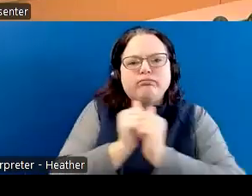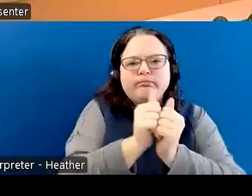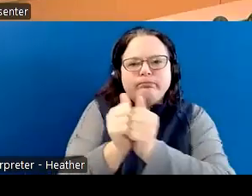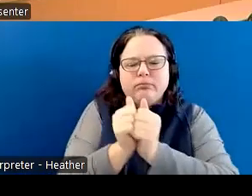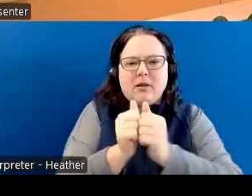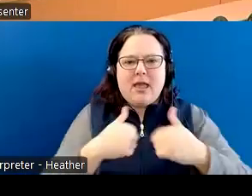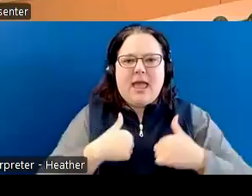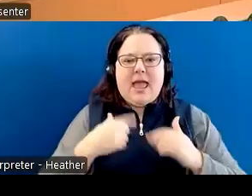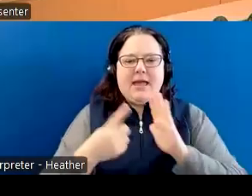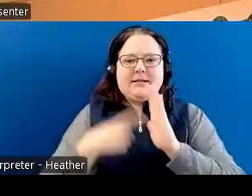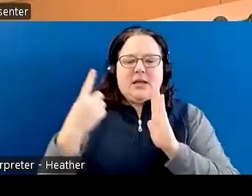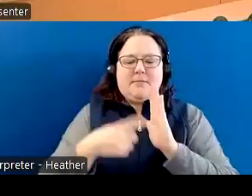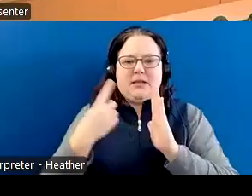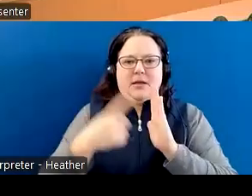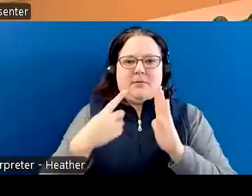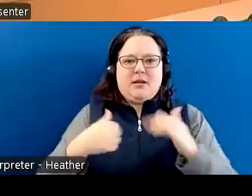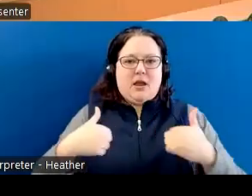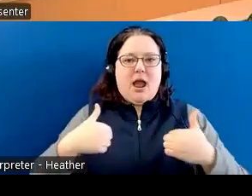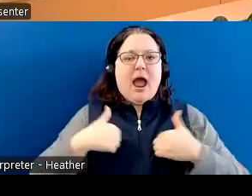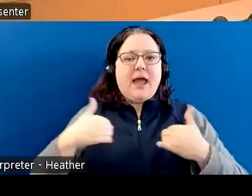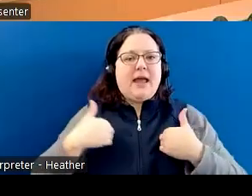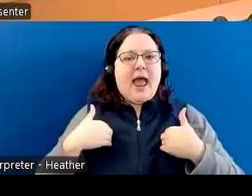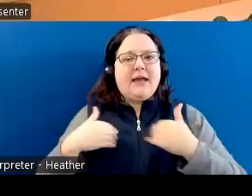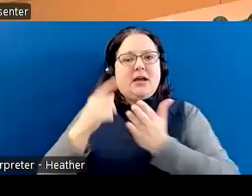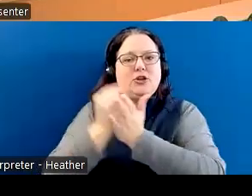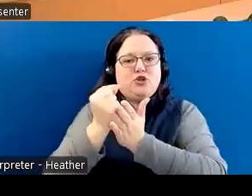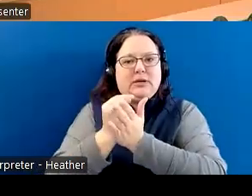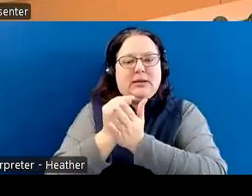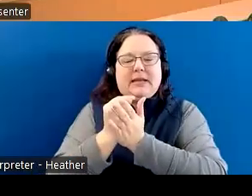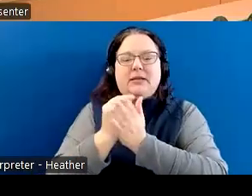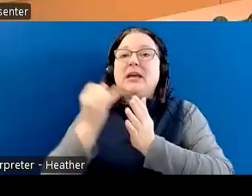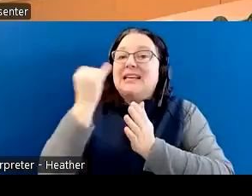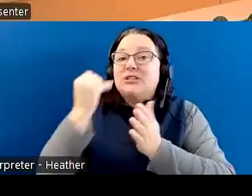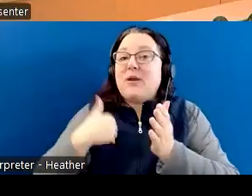uh I had a medically assisted treatment right um and so if I have a client that's interested